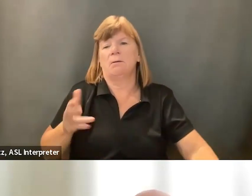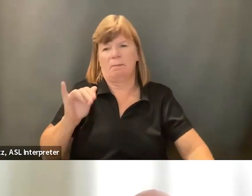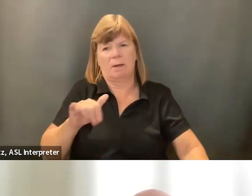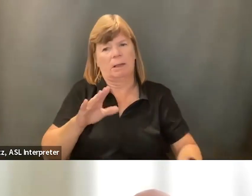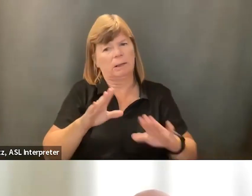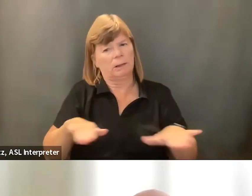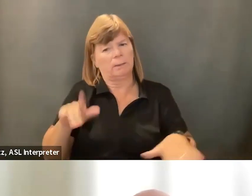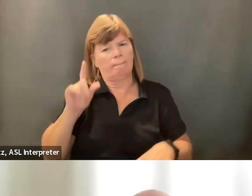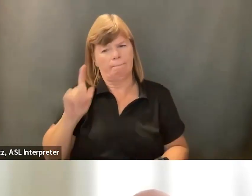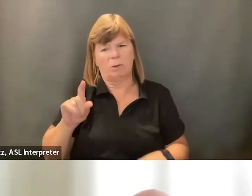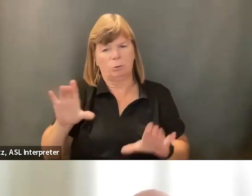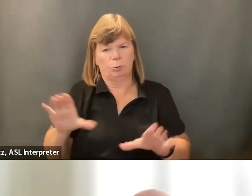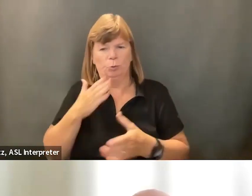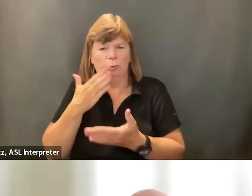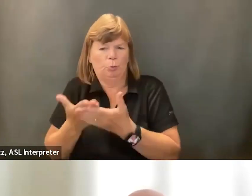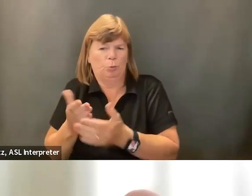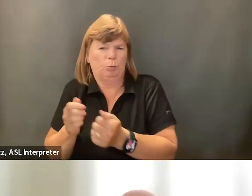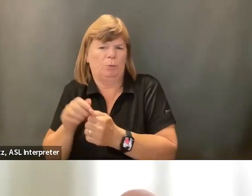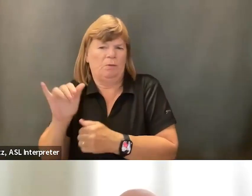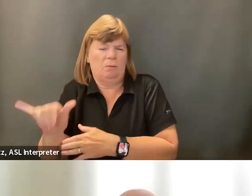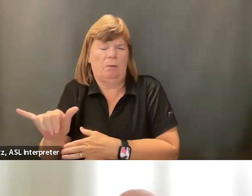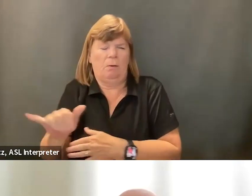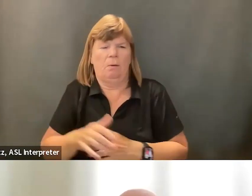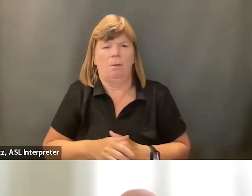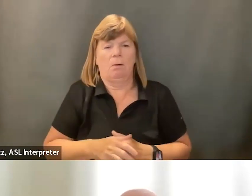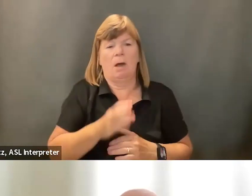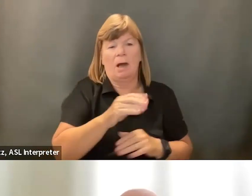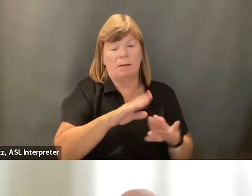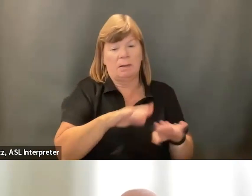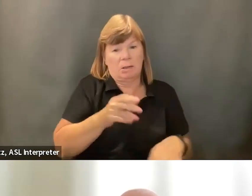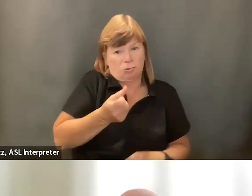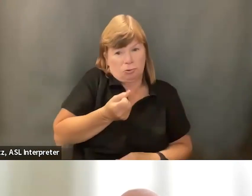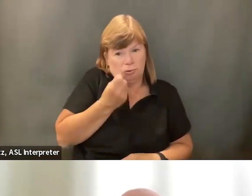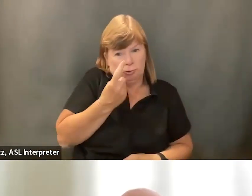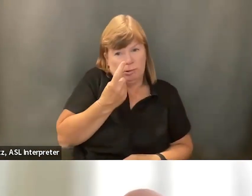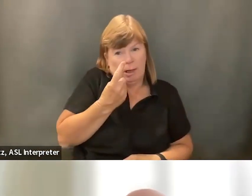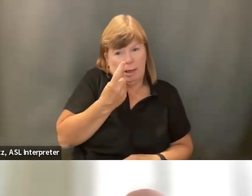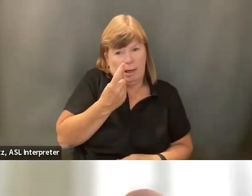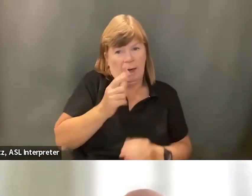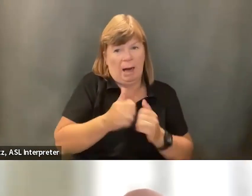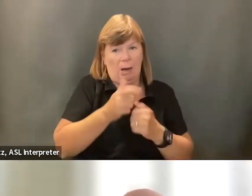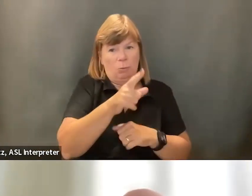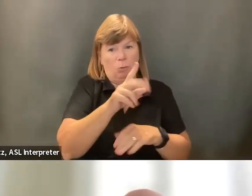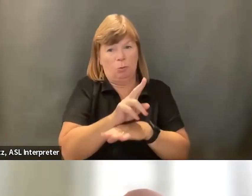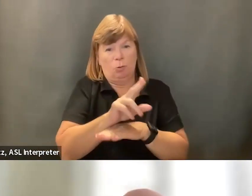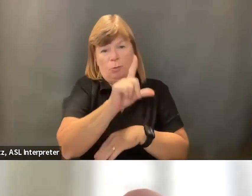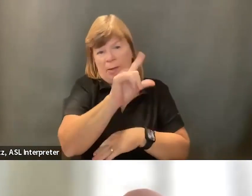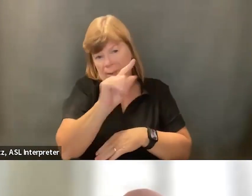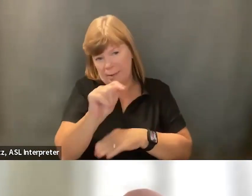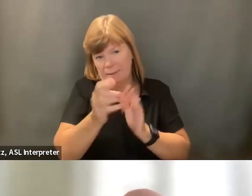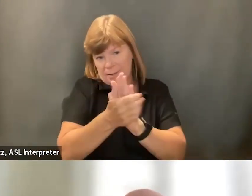to perform well on and the kids said understand how you use your literacy skills to do that are